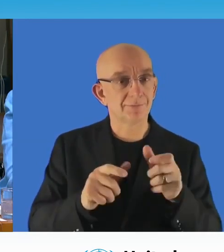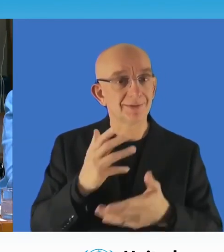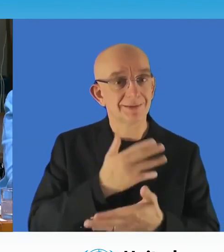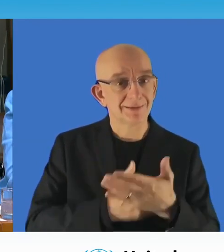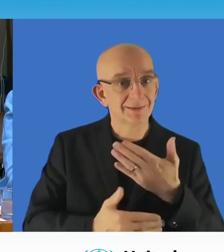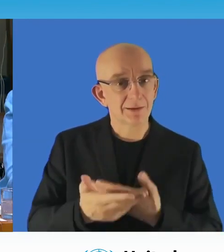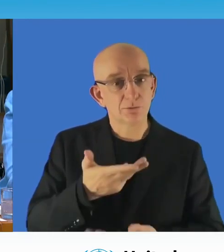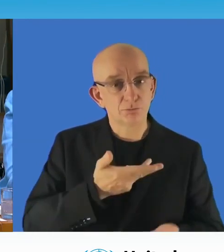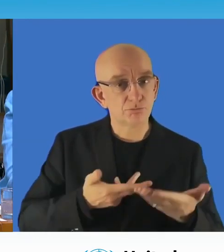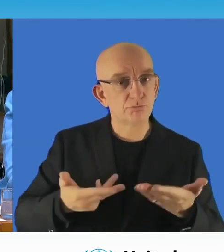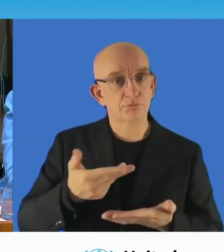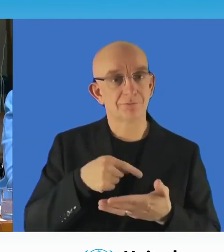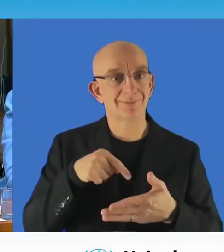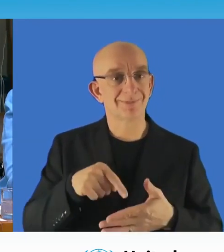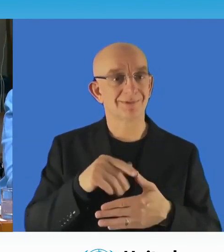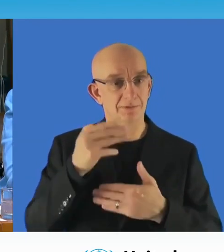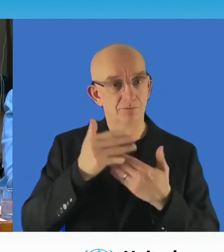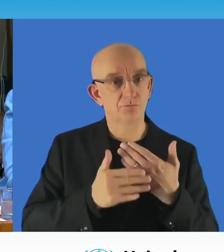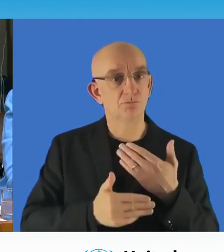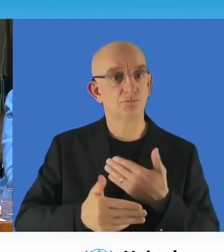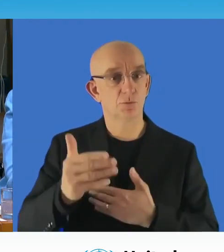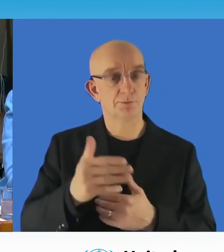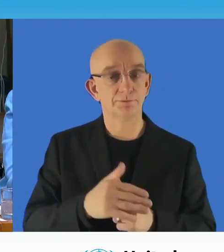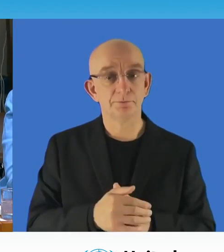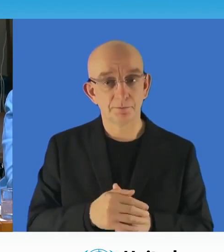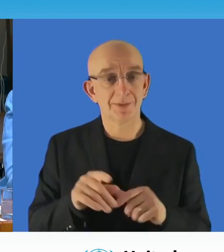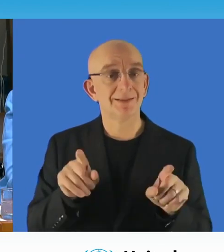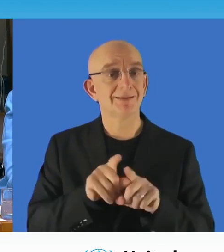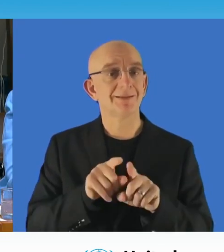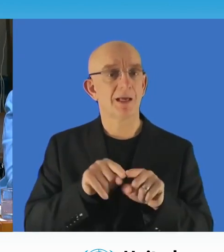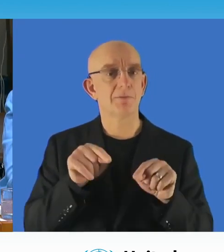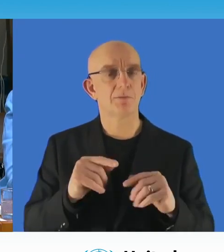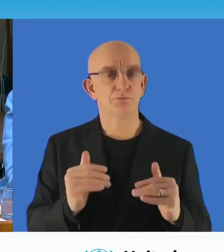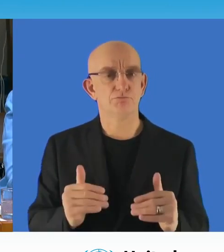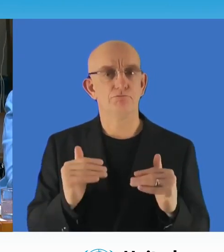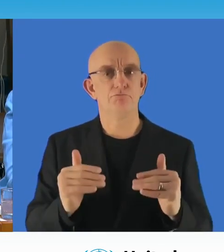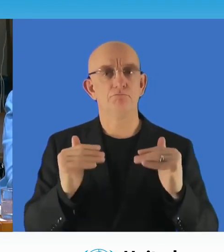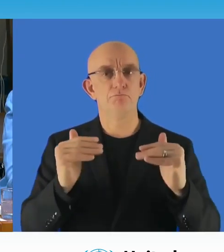it also means accelerating efforts specifically on the themes of this year's conference which